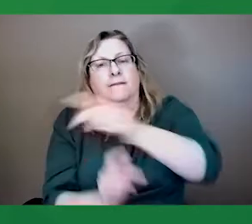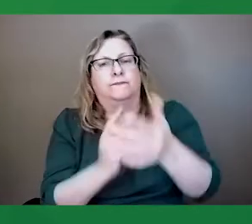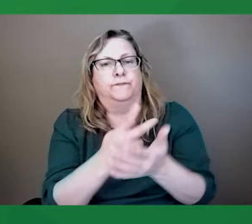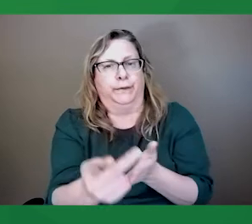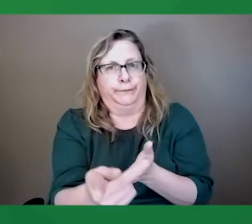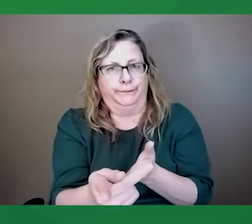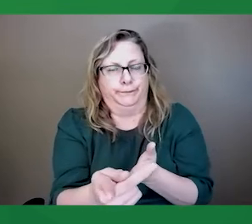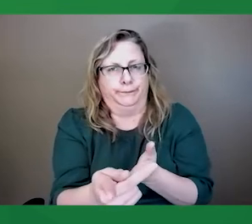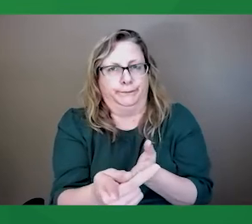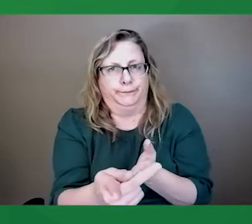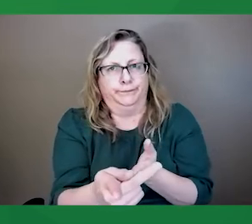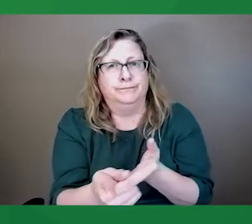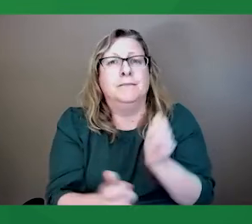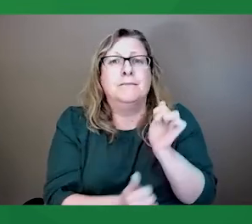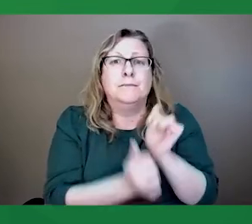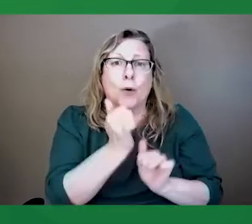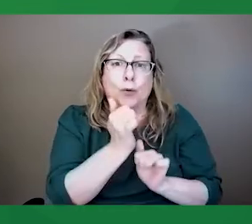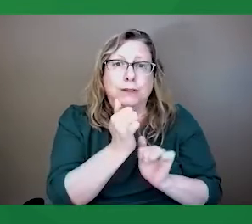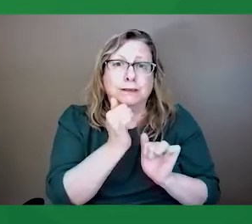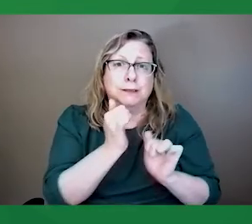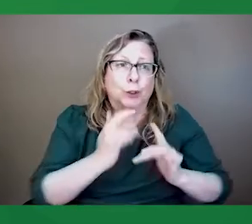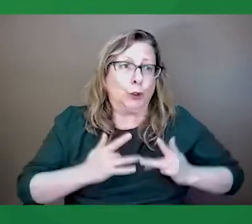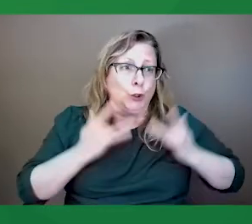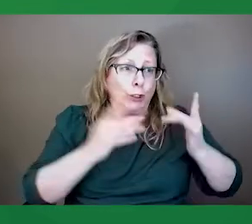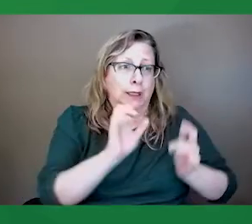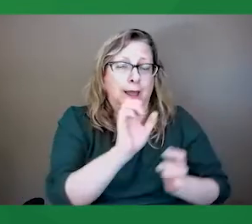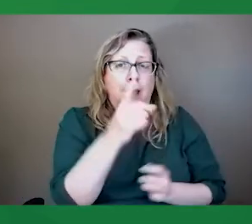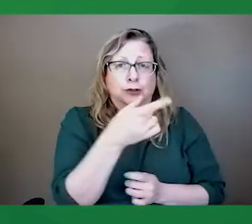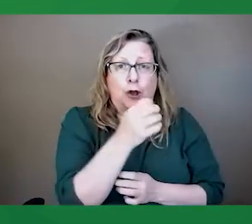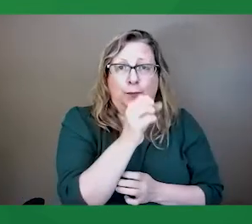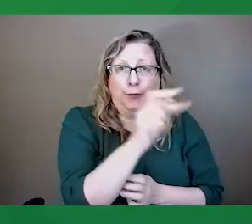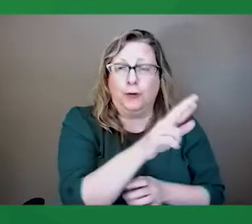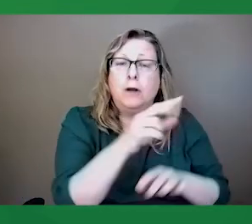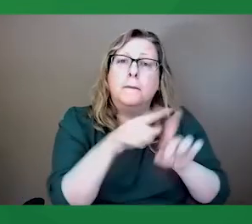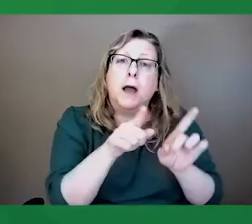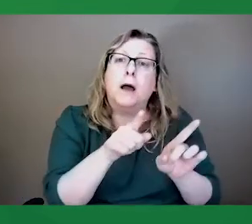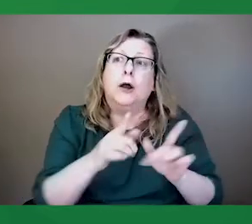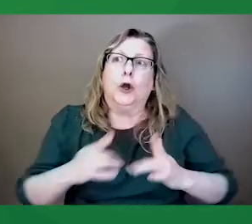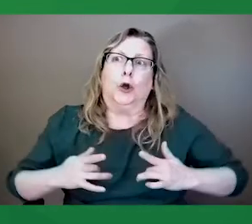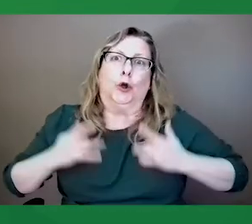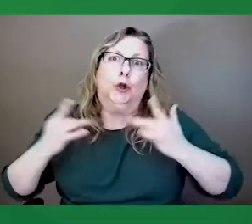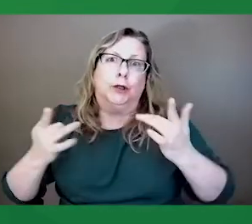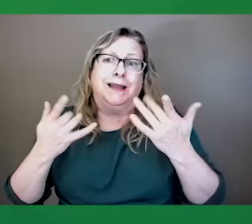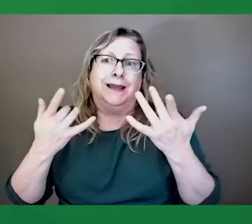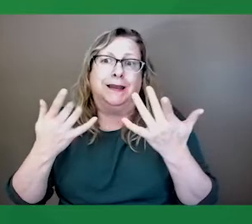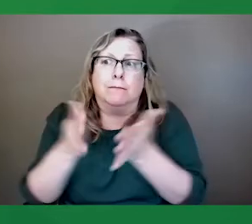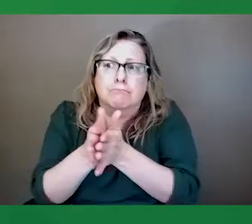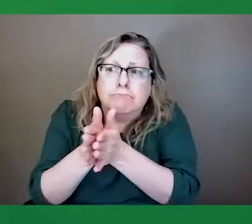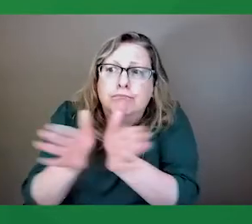or the mainstream market. That this is a concept that's very common in the startup and innovation world.